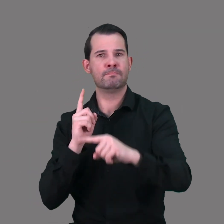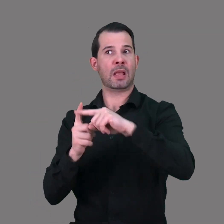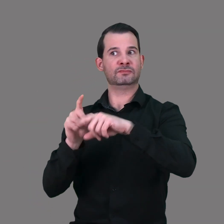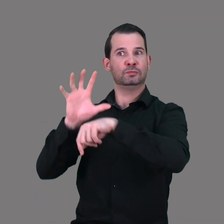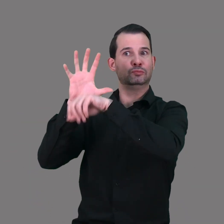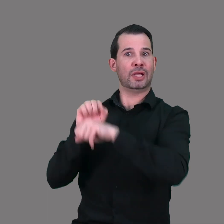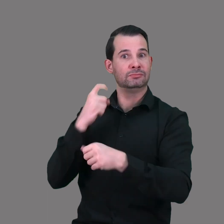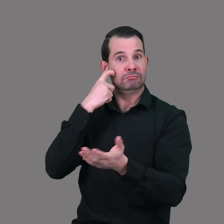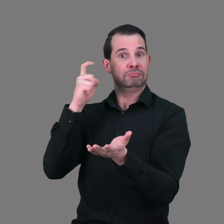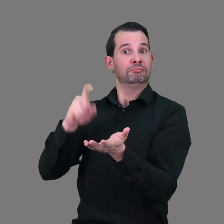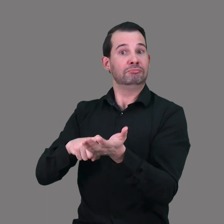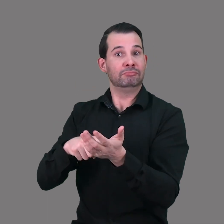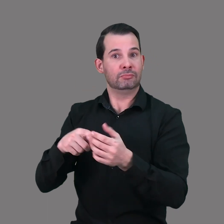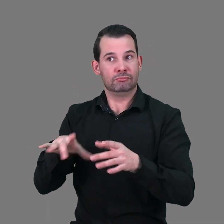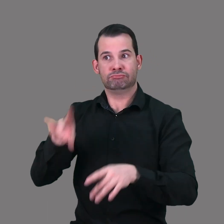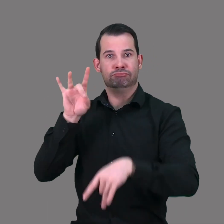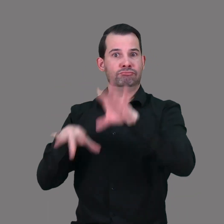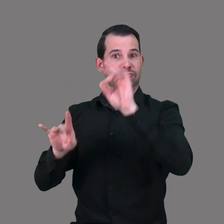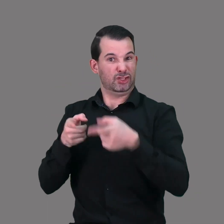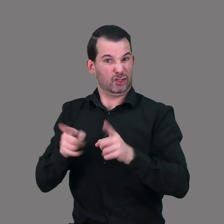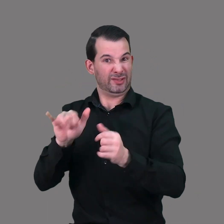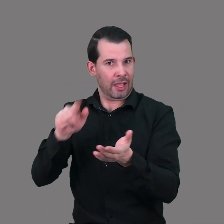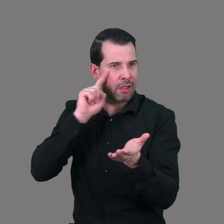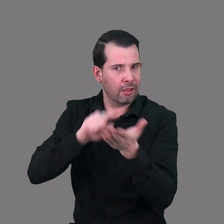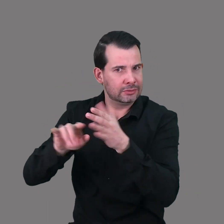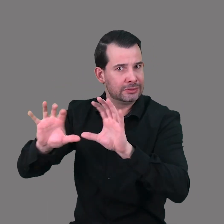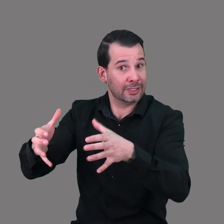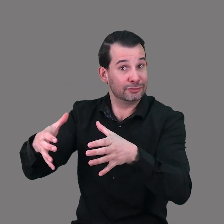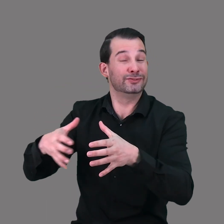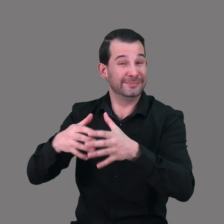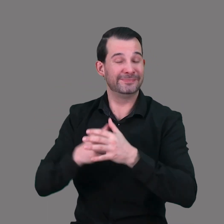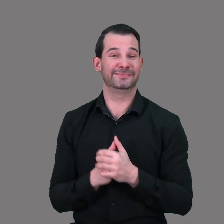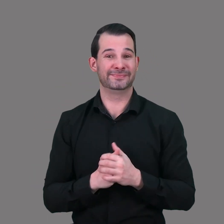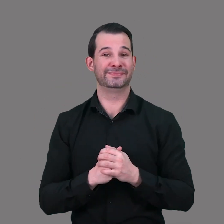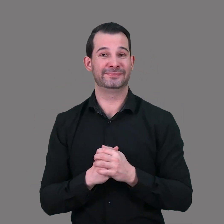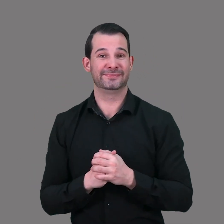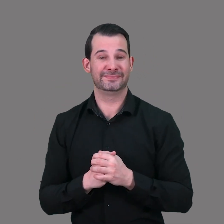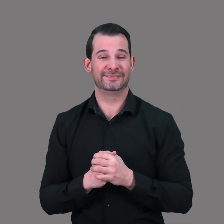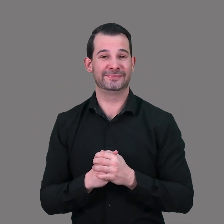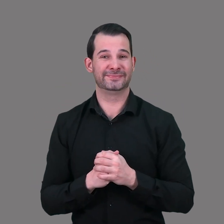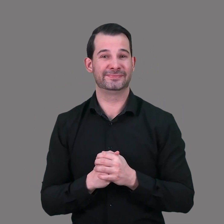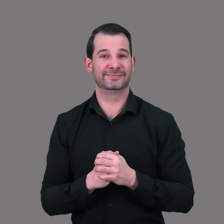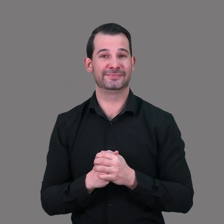and positive practices uncovered during the audit of that sector.